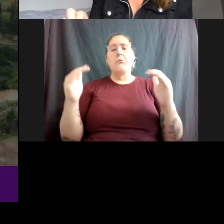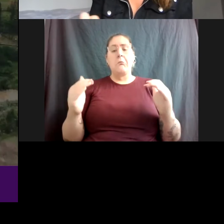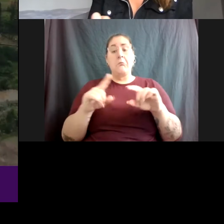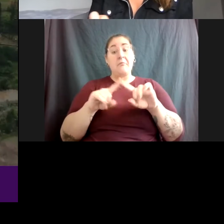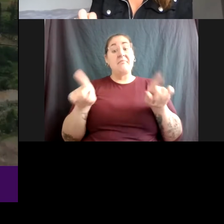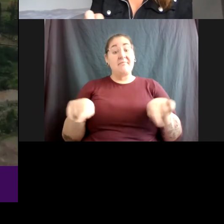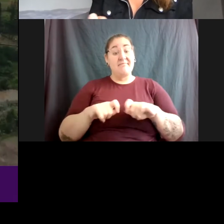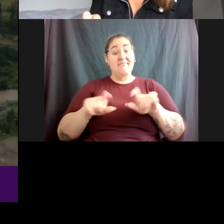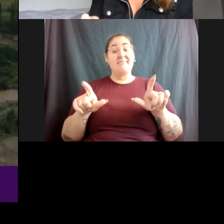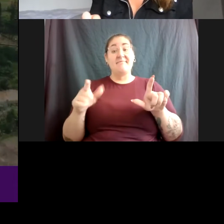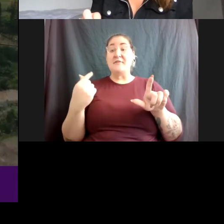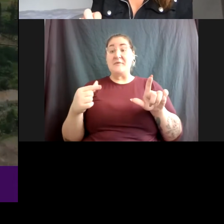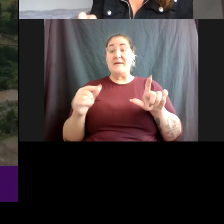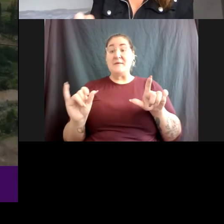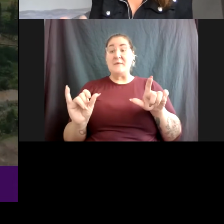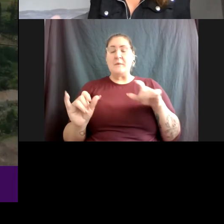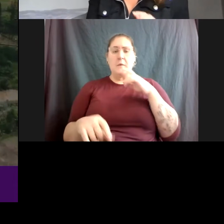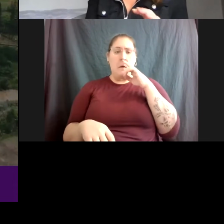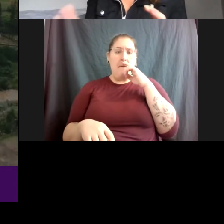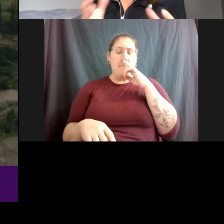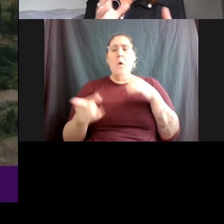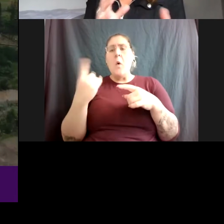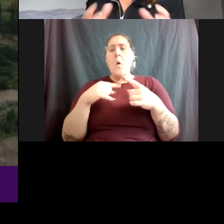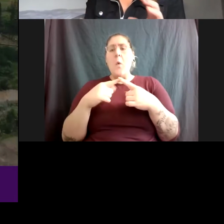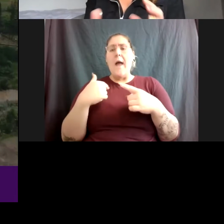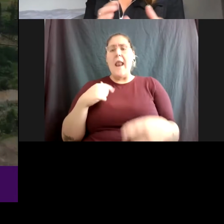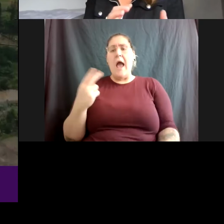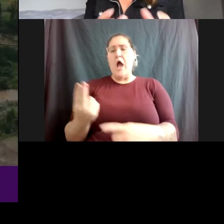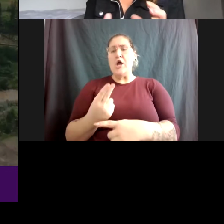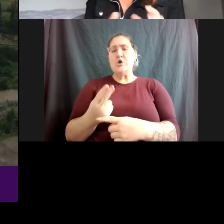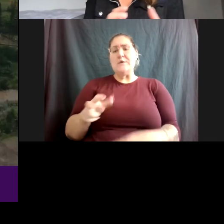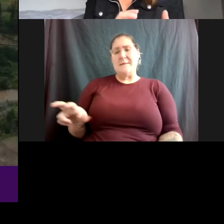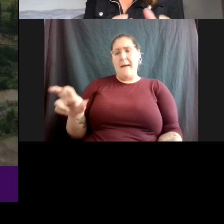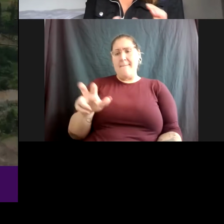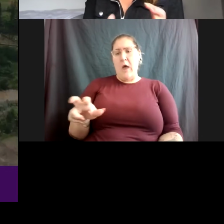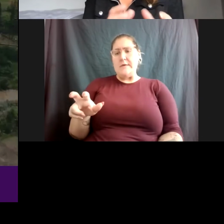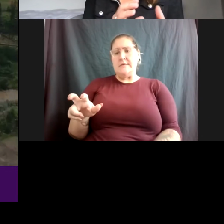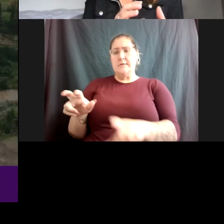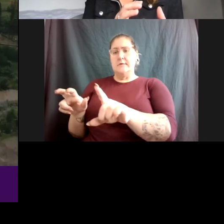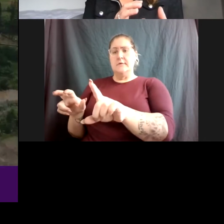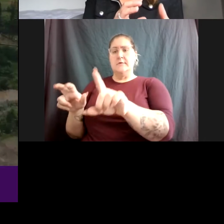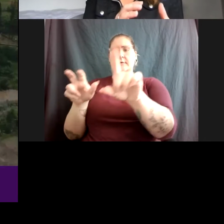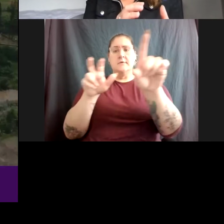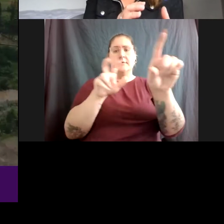them, I just get the mouse wavy hand. So I have got an inconsistent experience for somebody